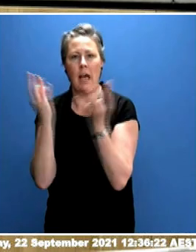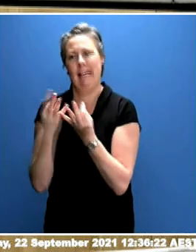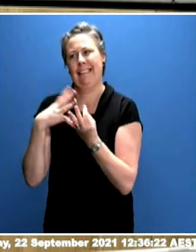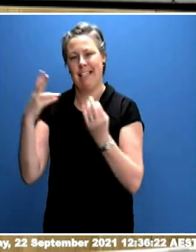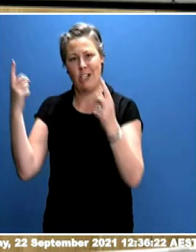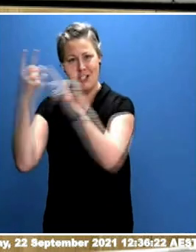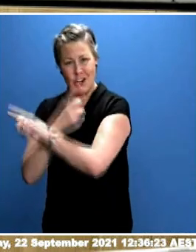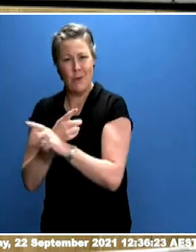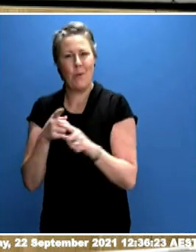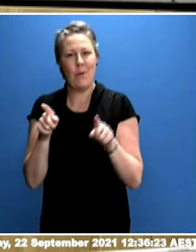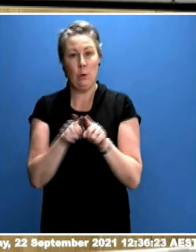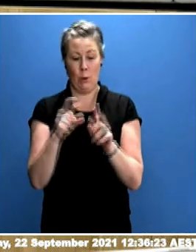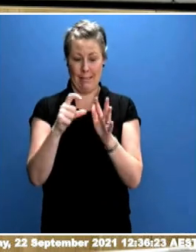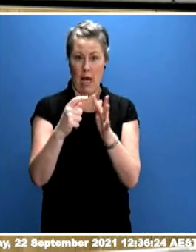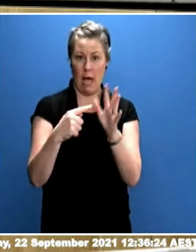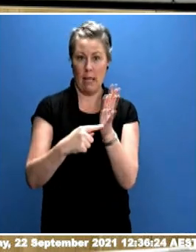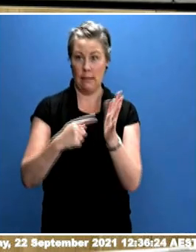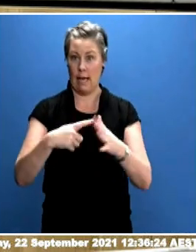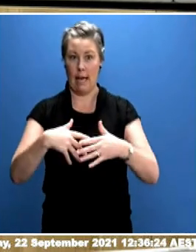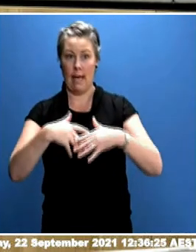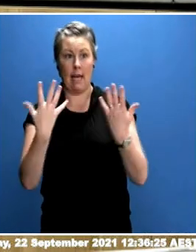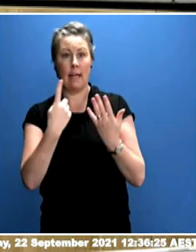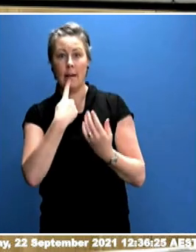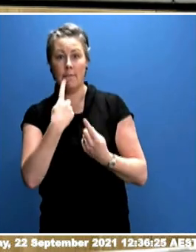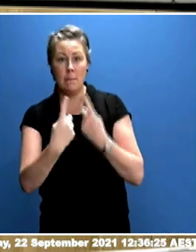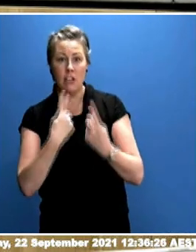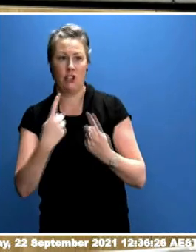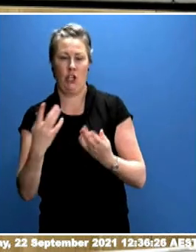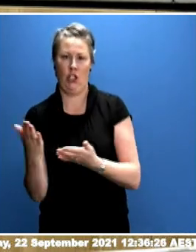shared access to data and information at a regional level.